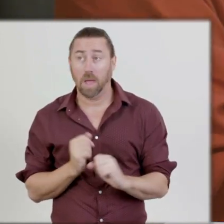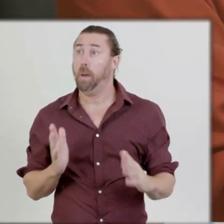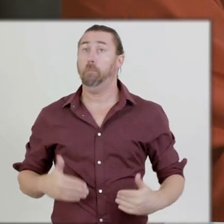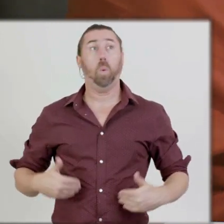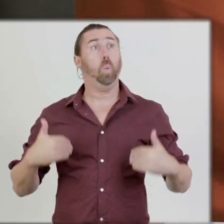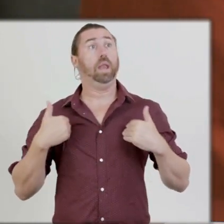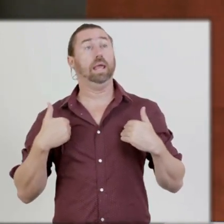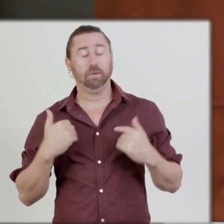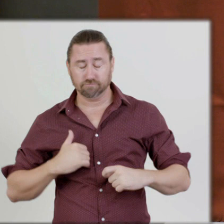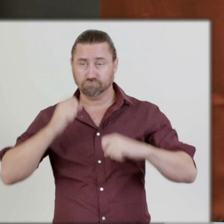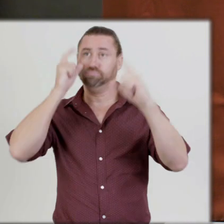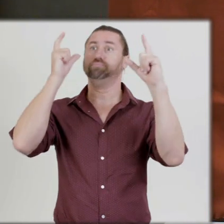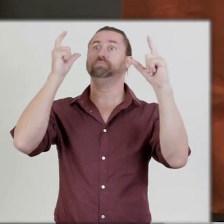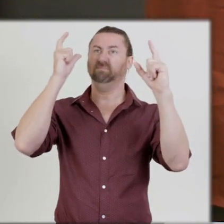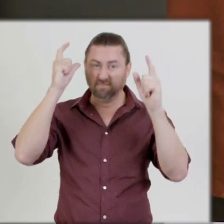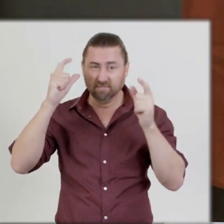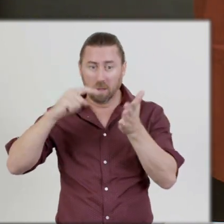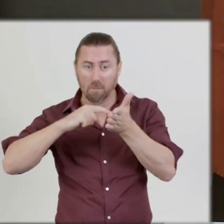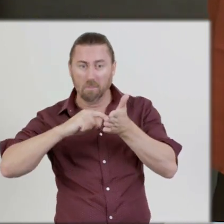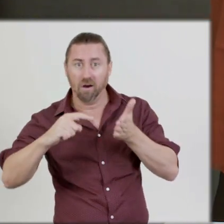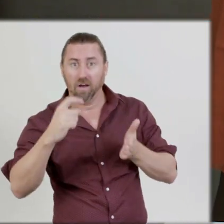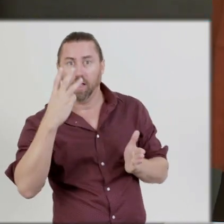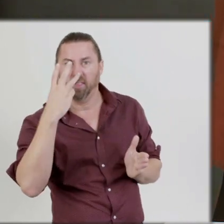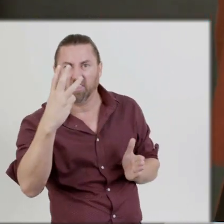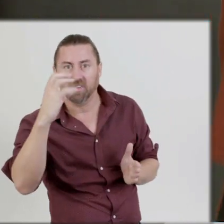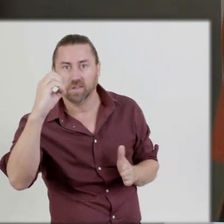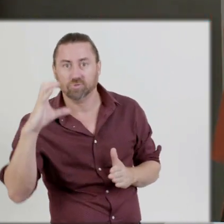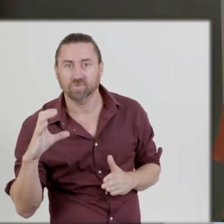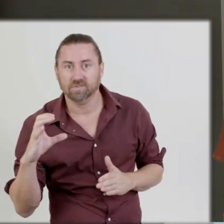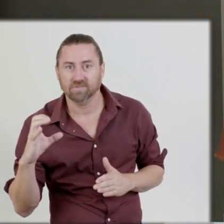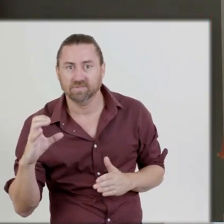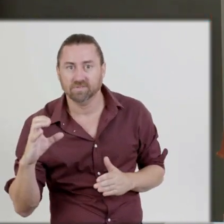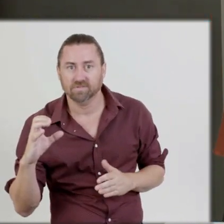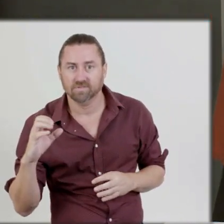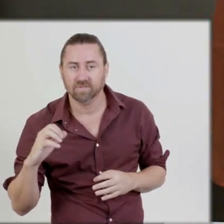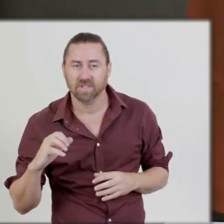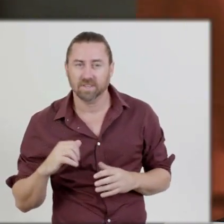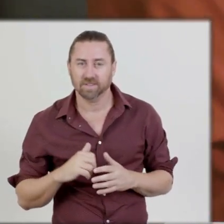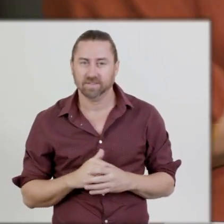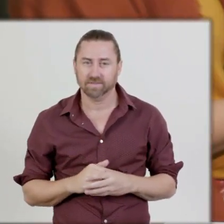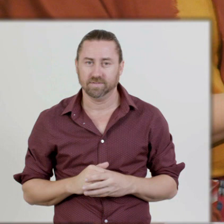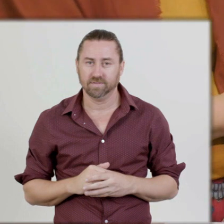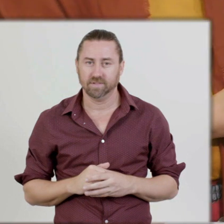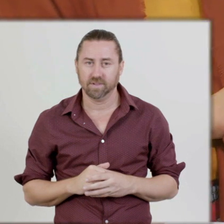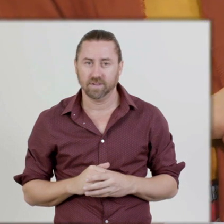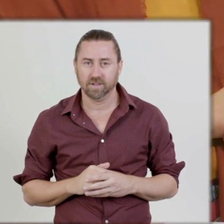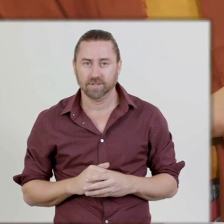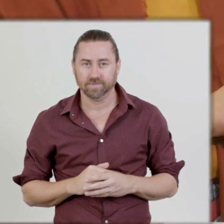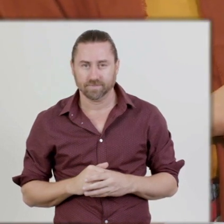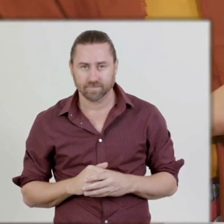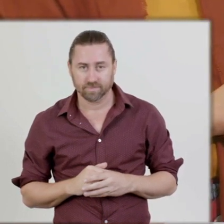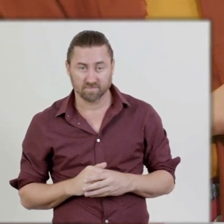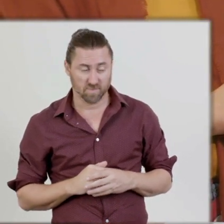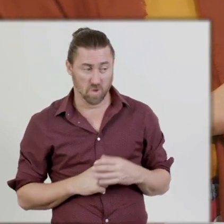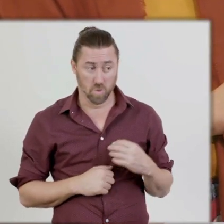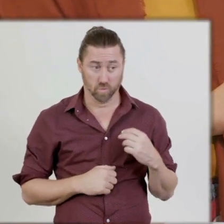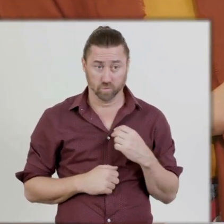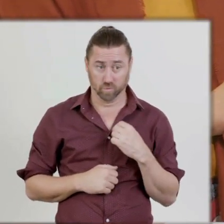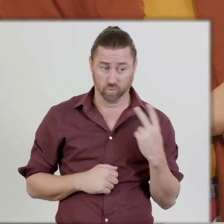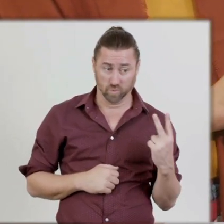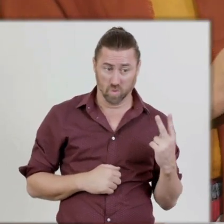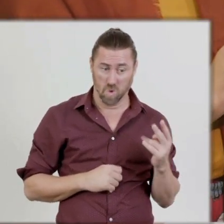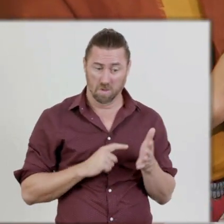In the morning, it was negative 3 degrees.